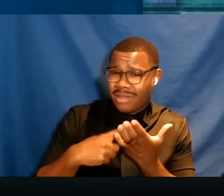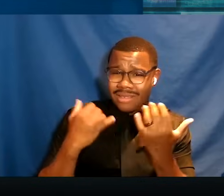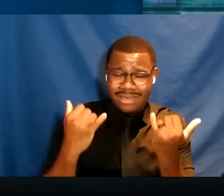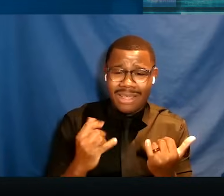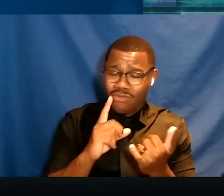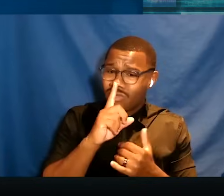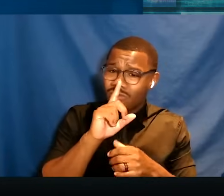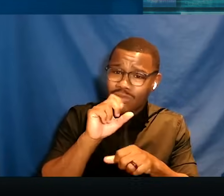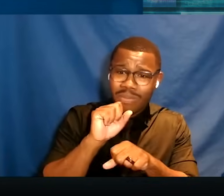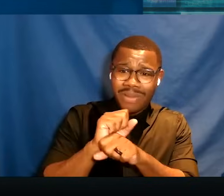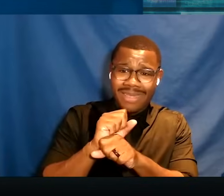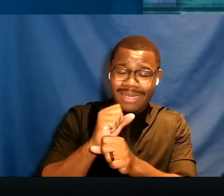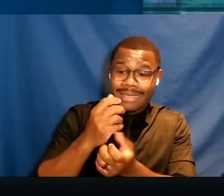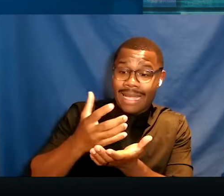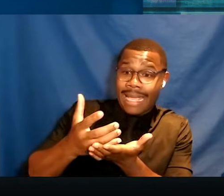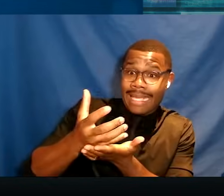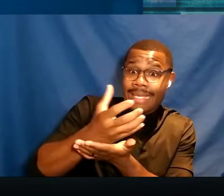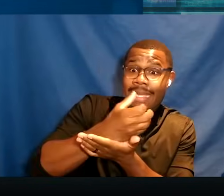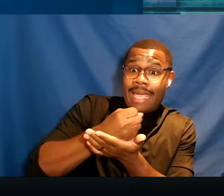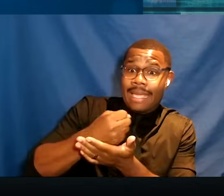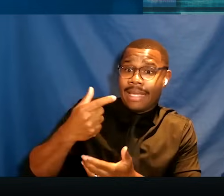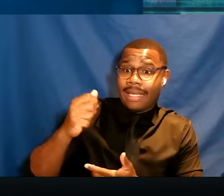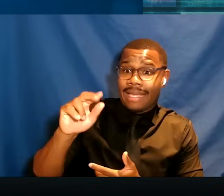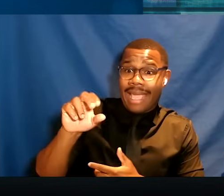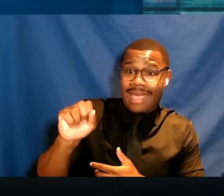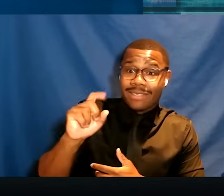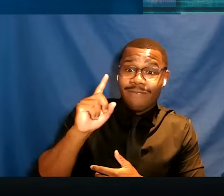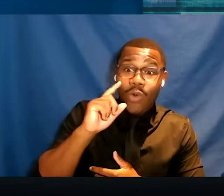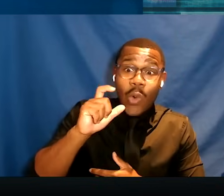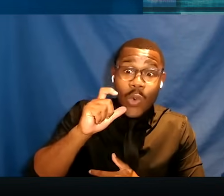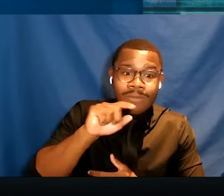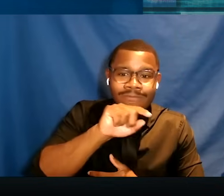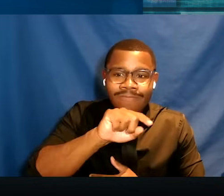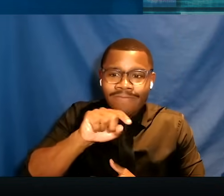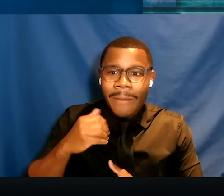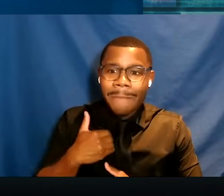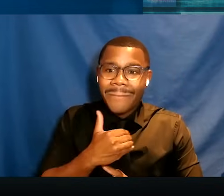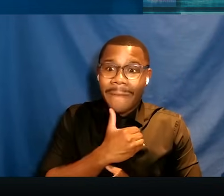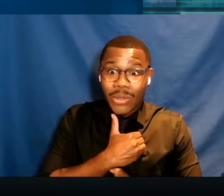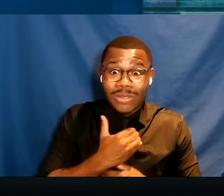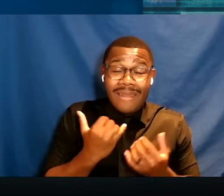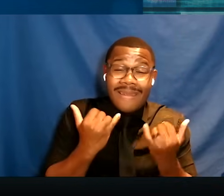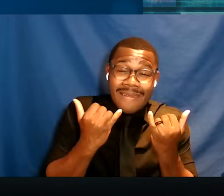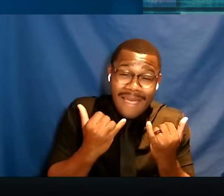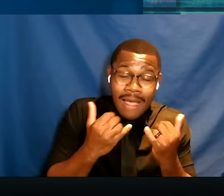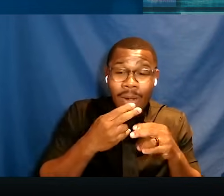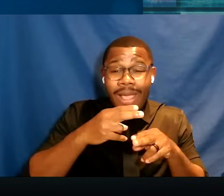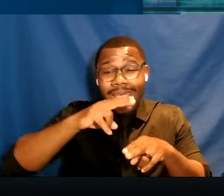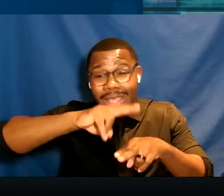Our members need this and they need it now. They need the increases, they need all of the additional protections, they need the changes to the casting process,